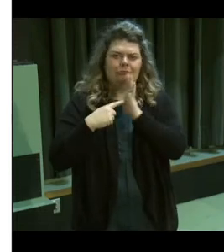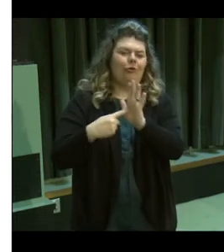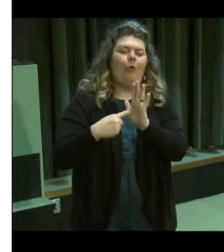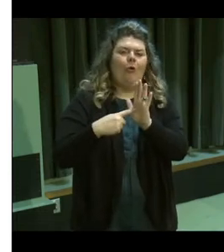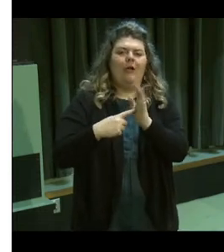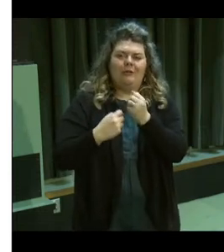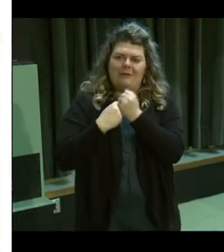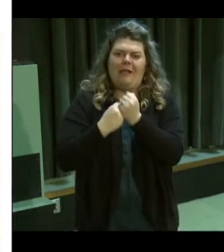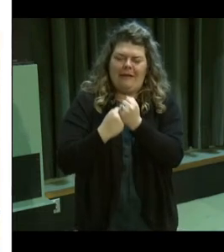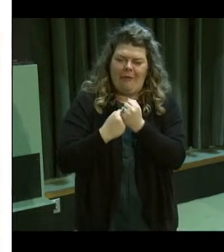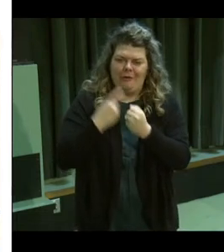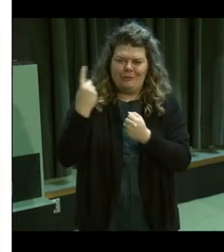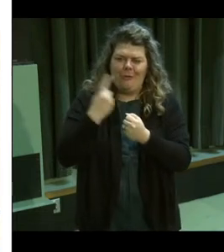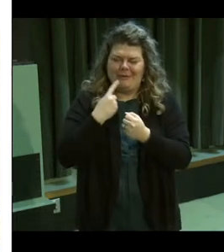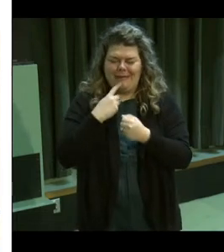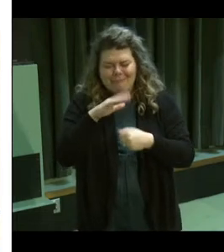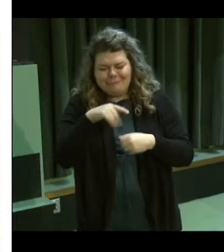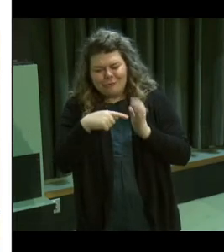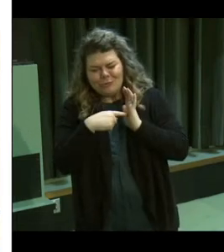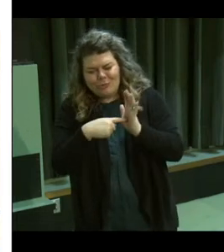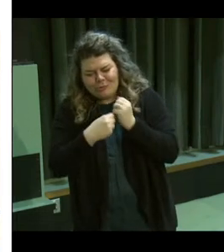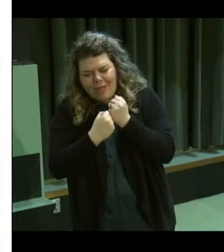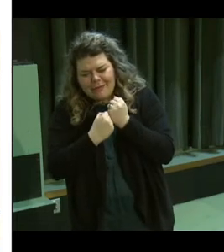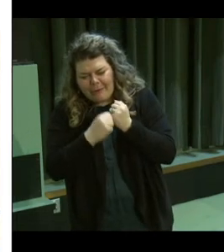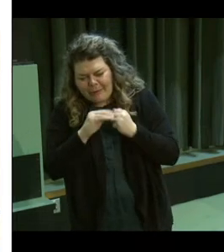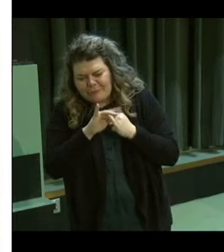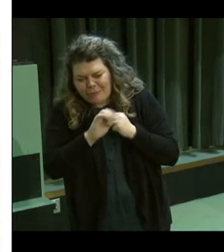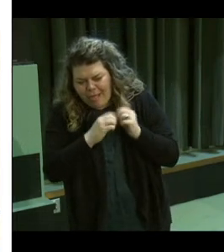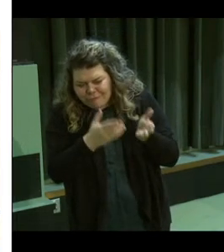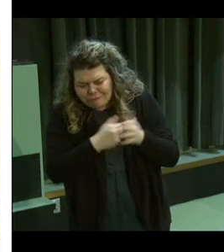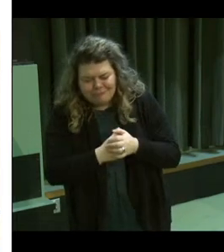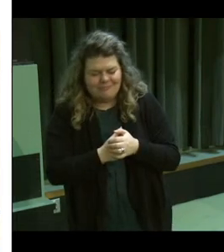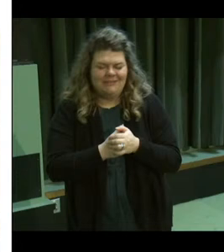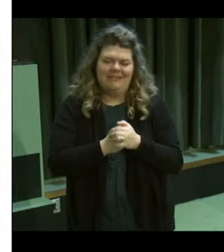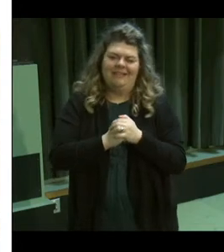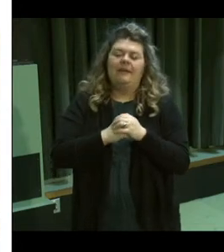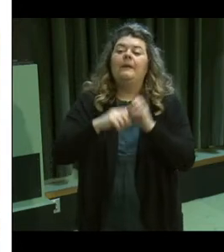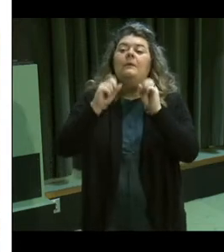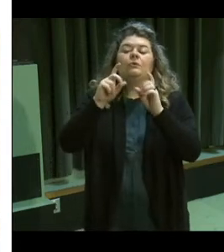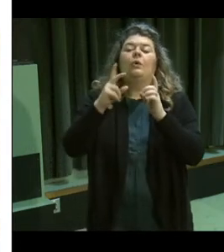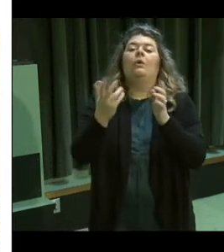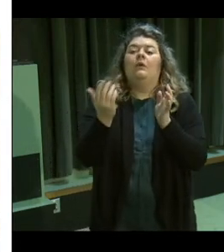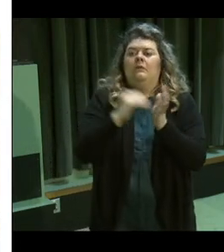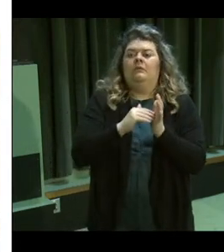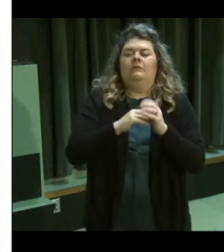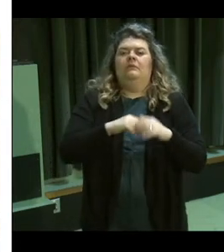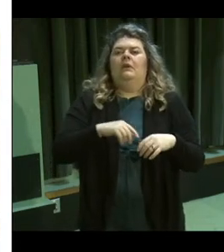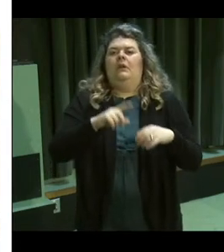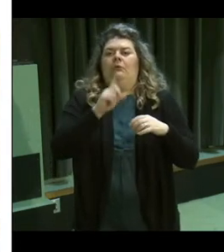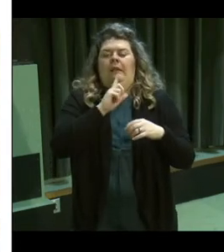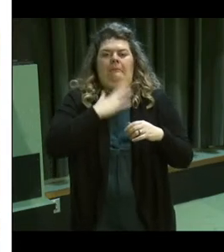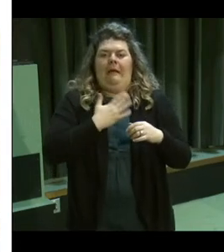show solidarity, Michel.